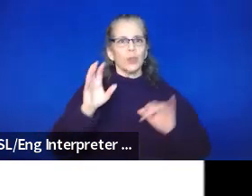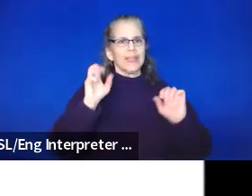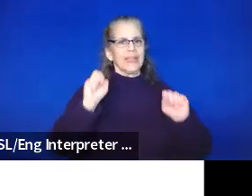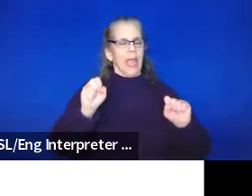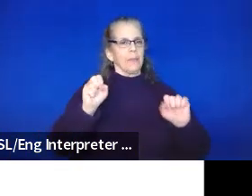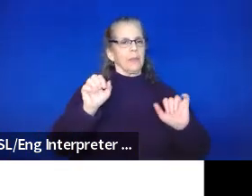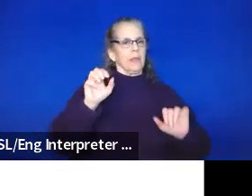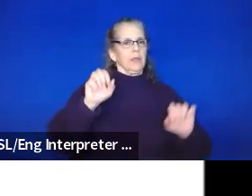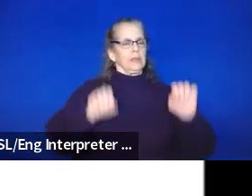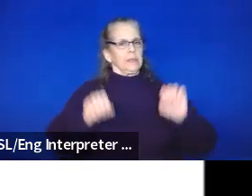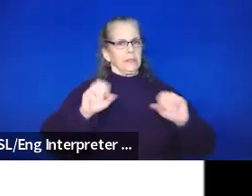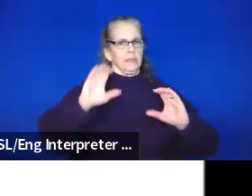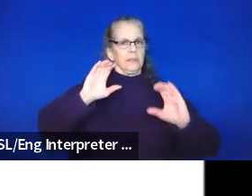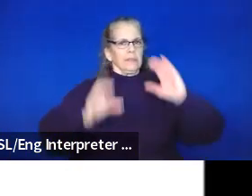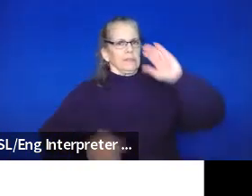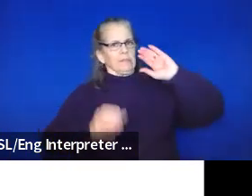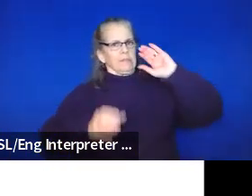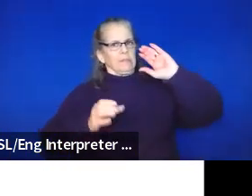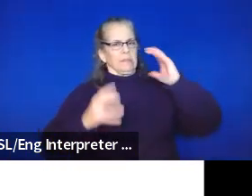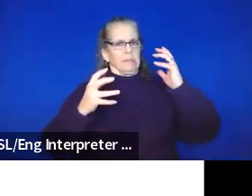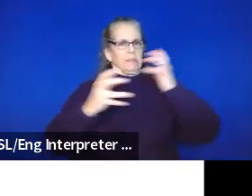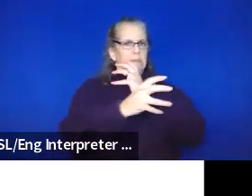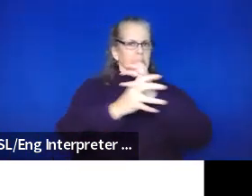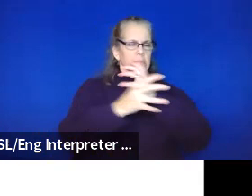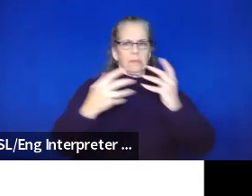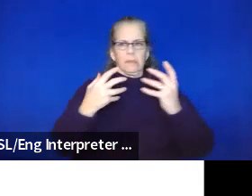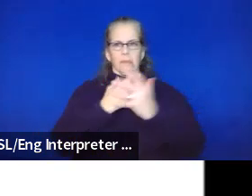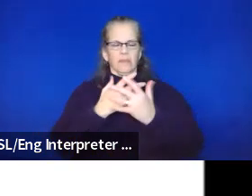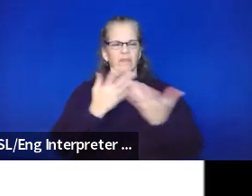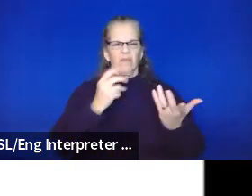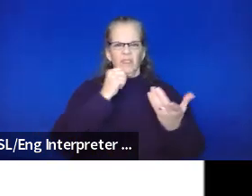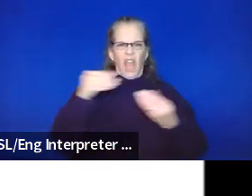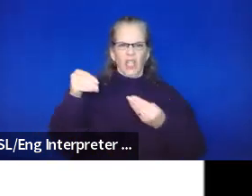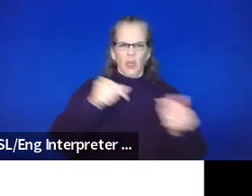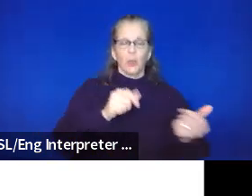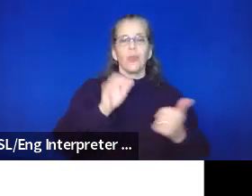for mismatch between people here. And that's what small talk is for. Small talk